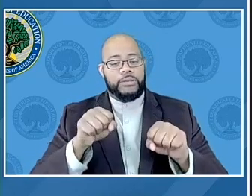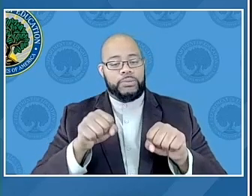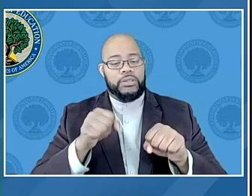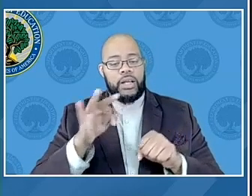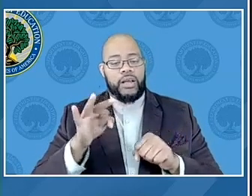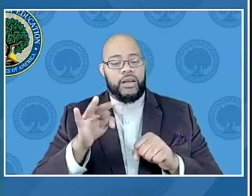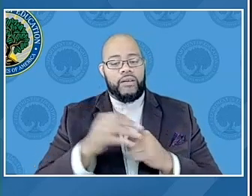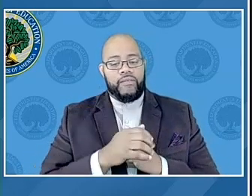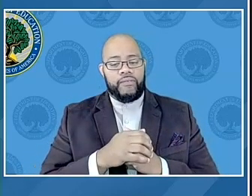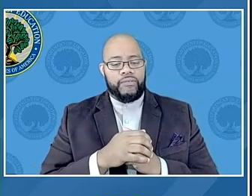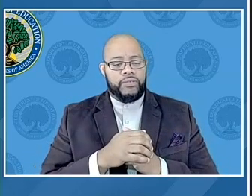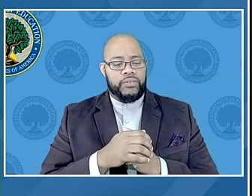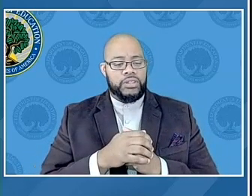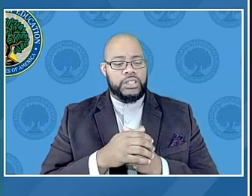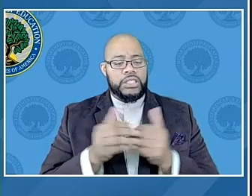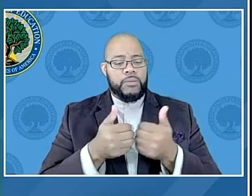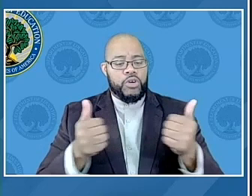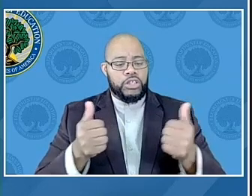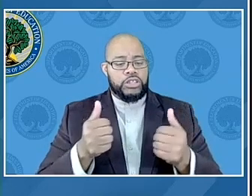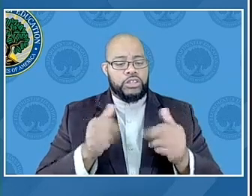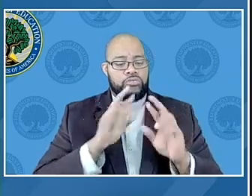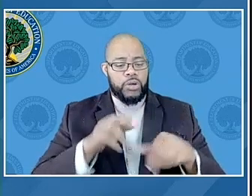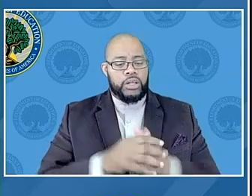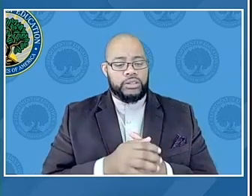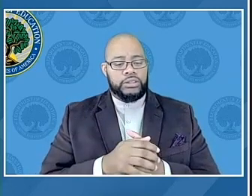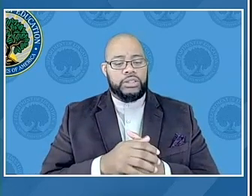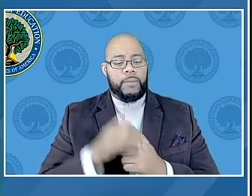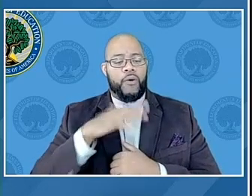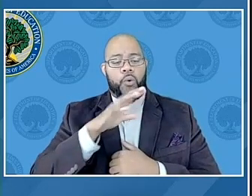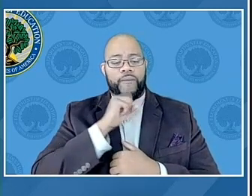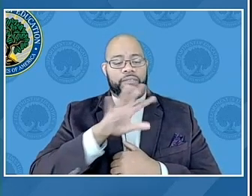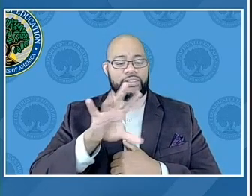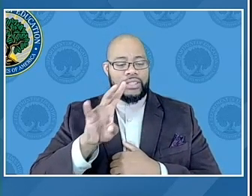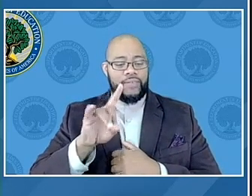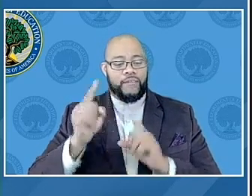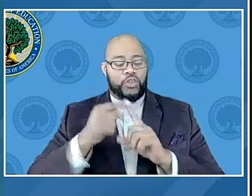loans. I'm a 57-year-old first generation college graduate.